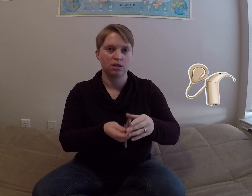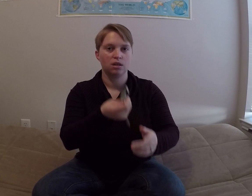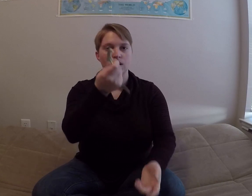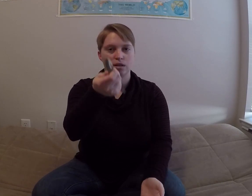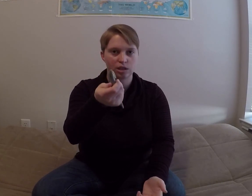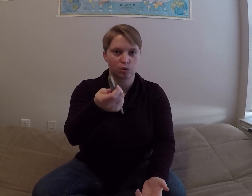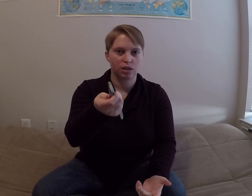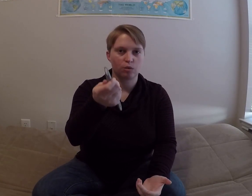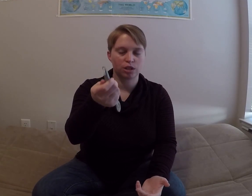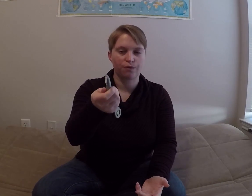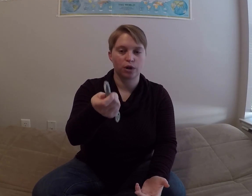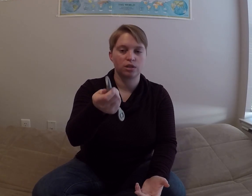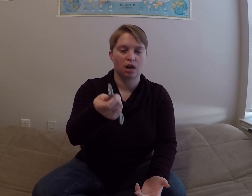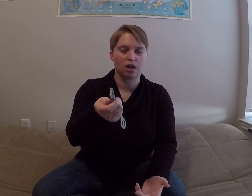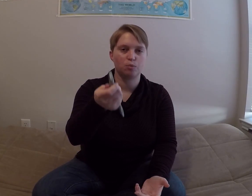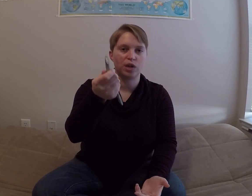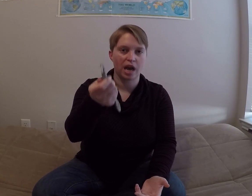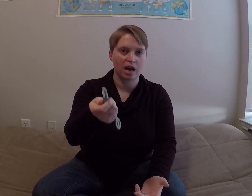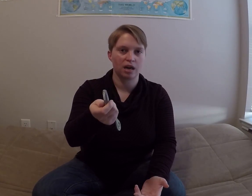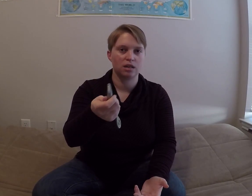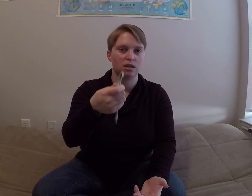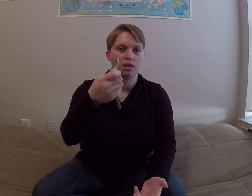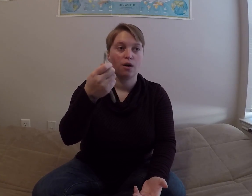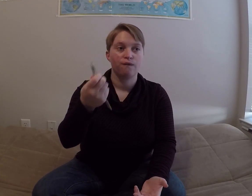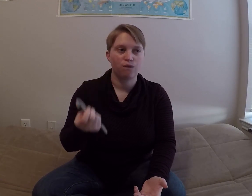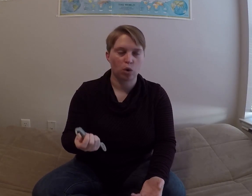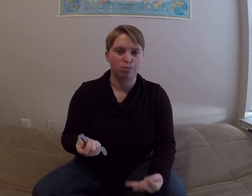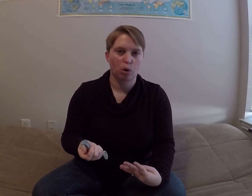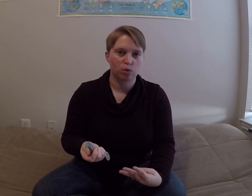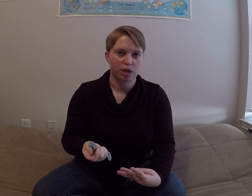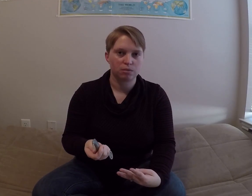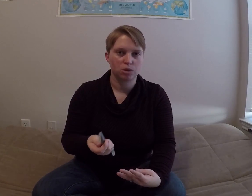This one is the first time we had four programs.